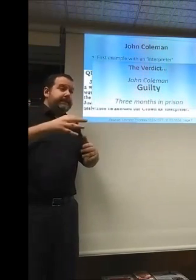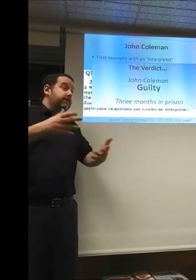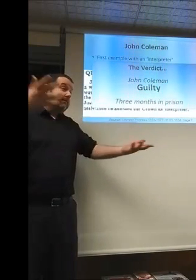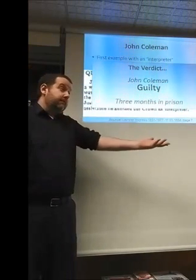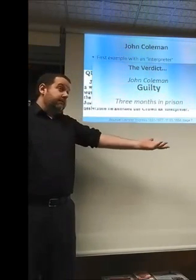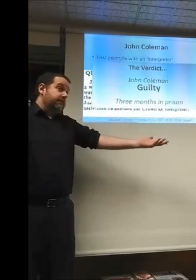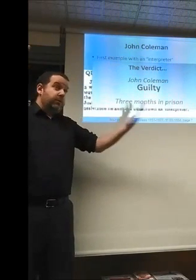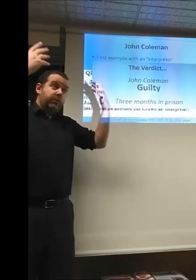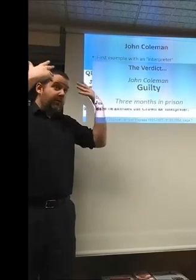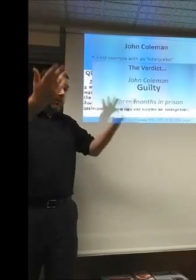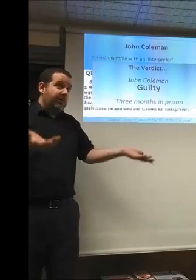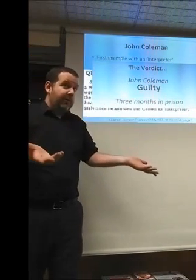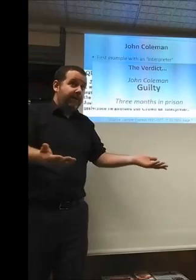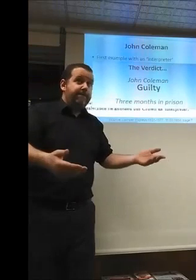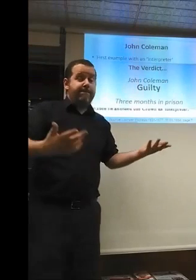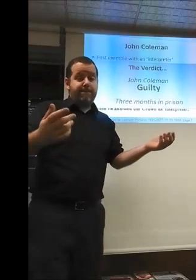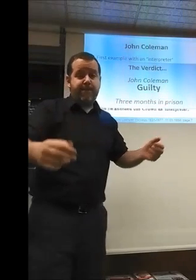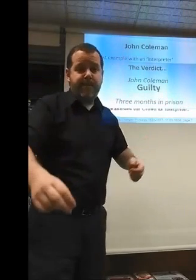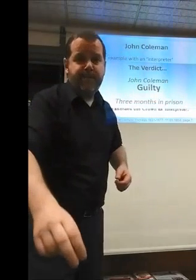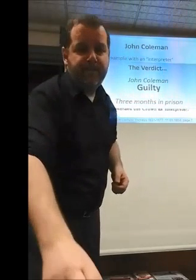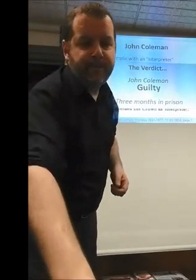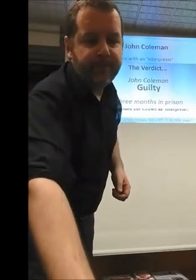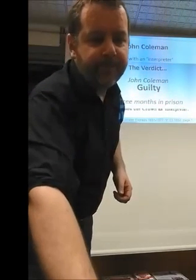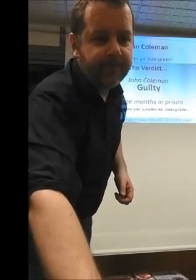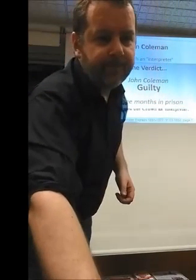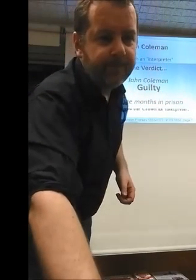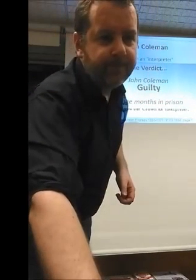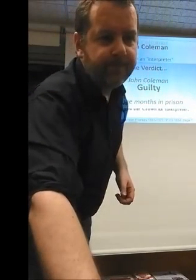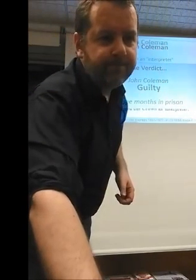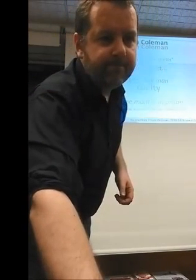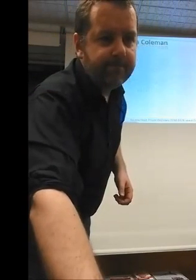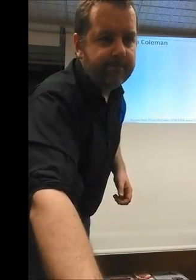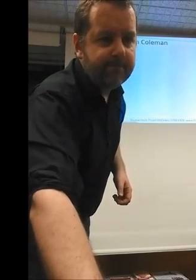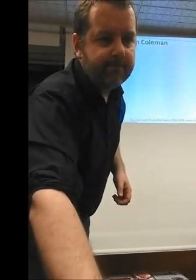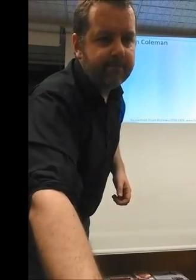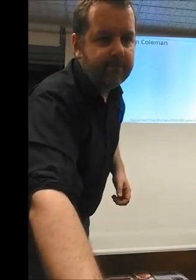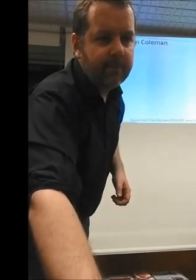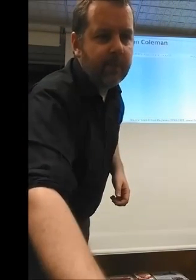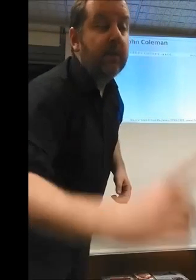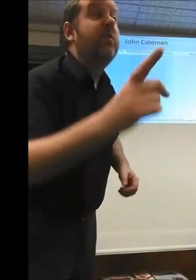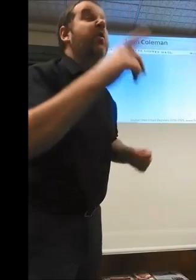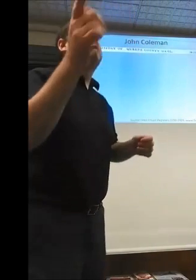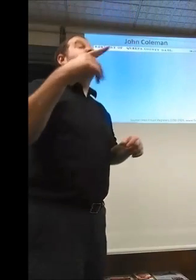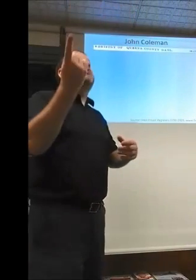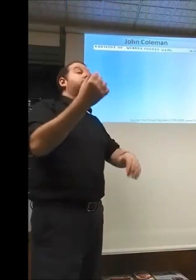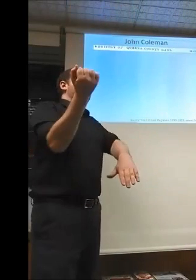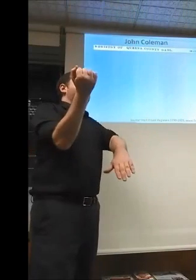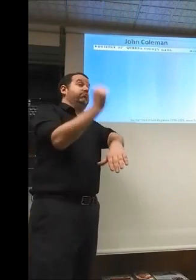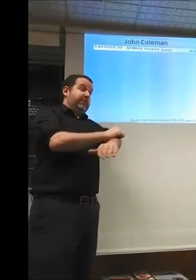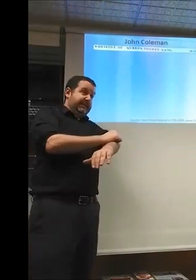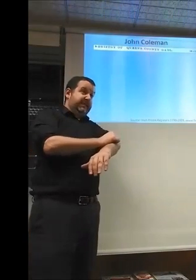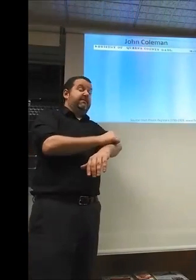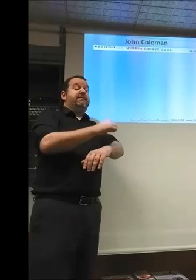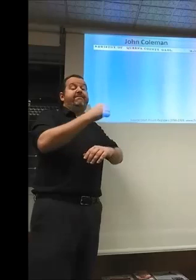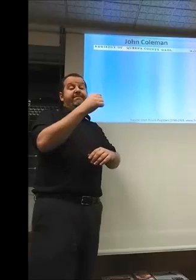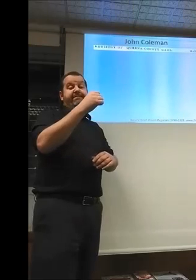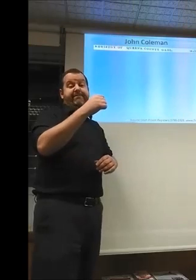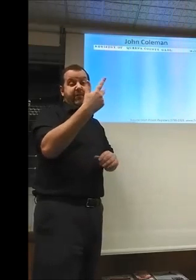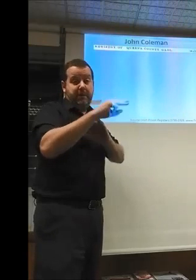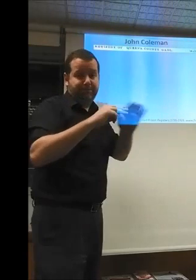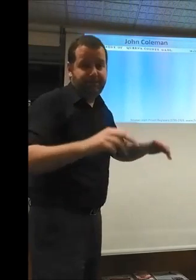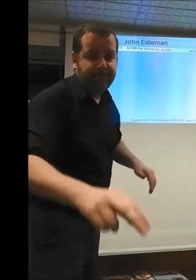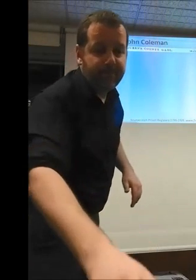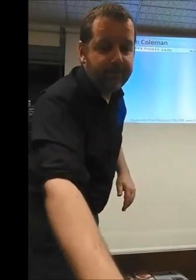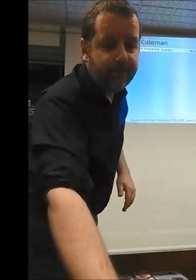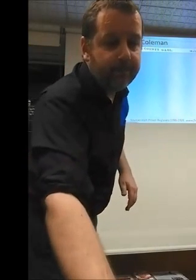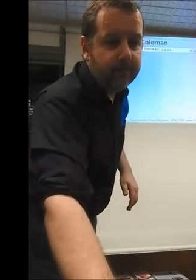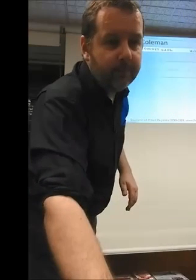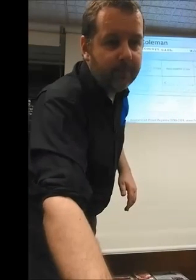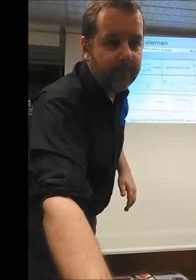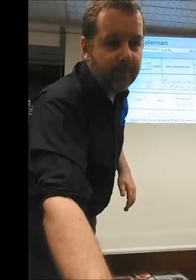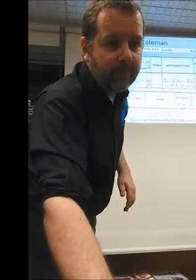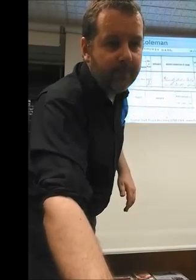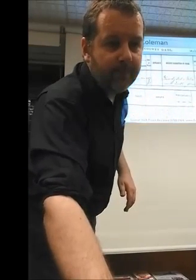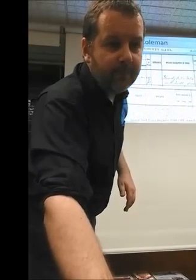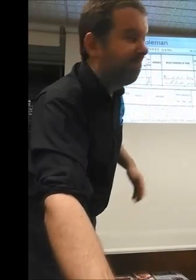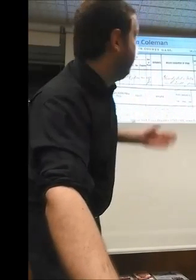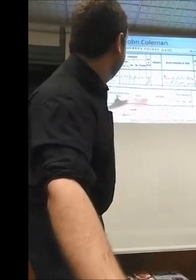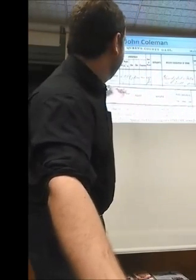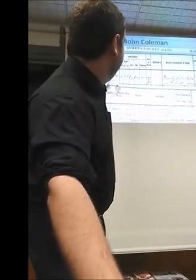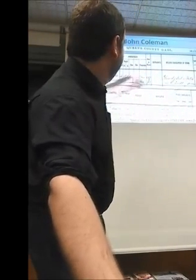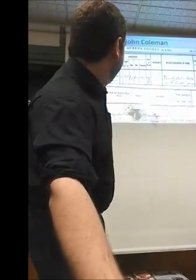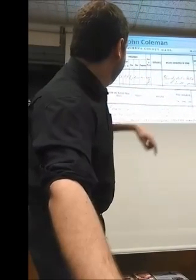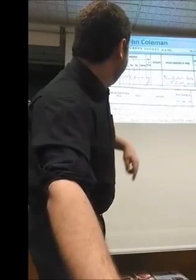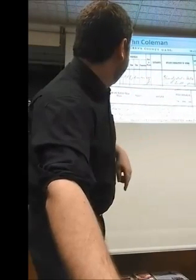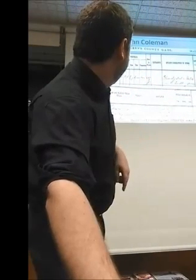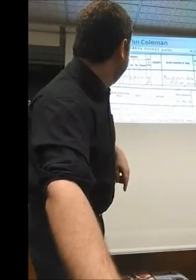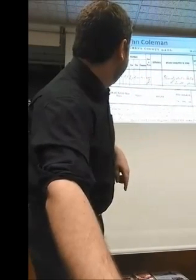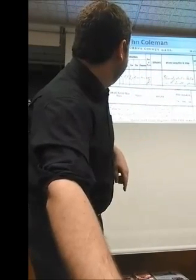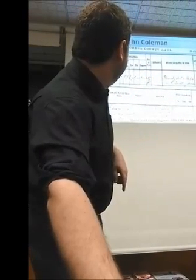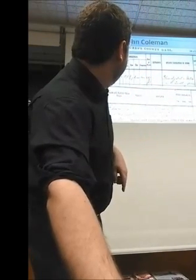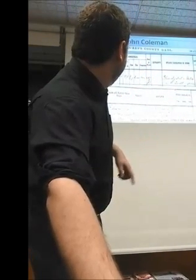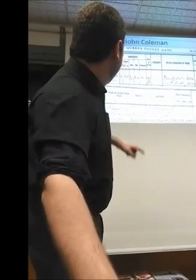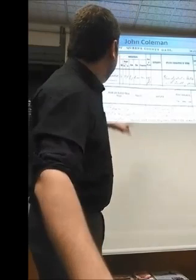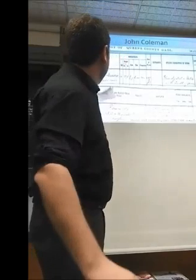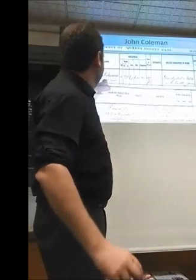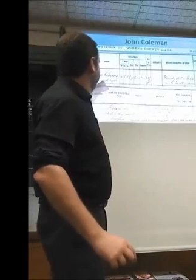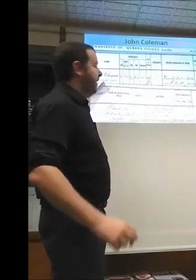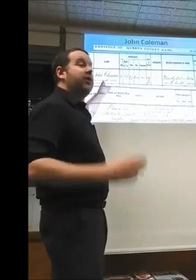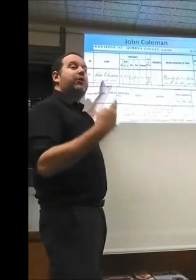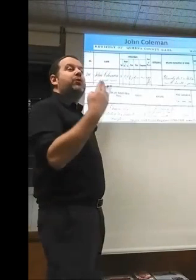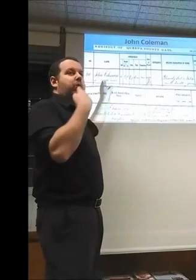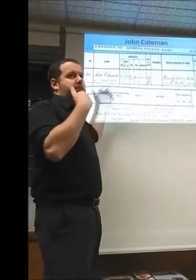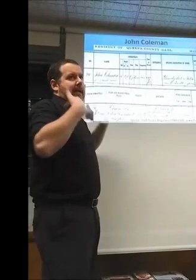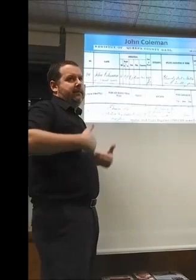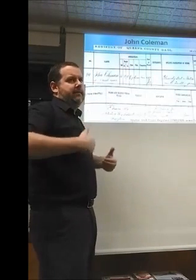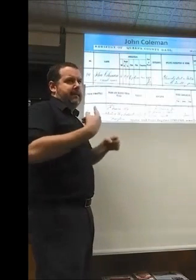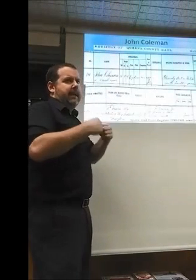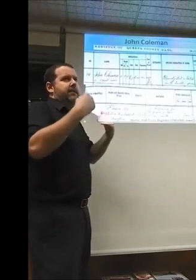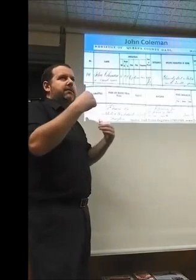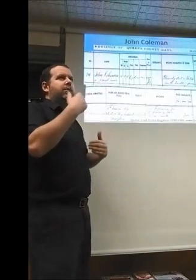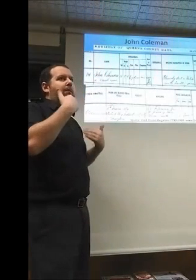So out of those twenty-two Deaf people who were accused and brought to court, we’re